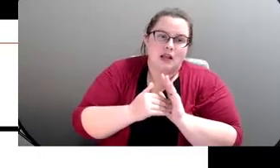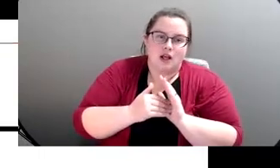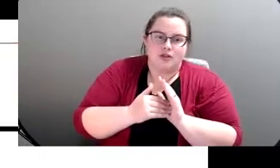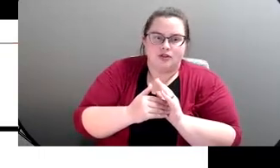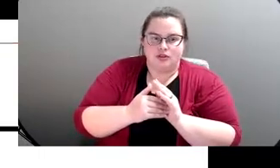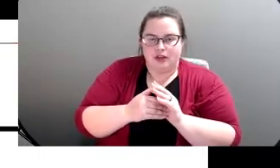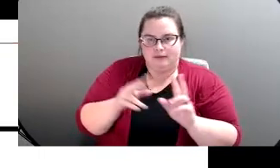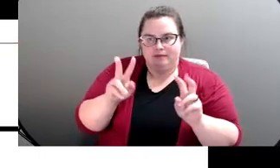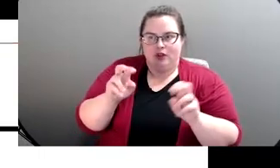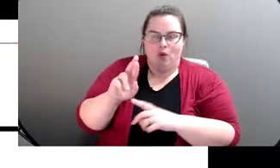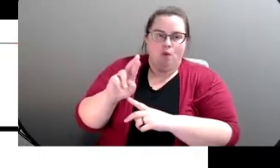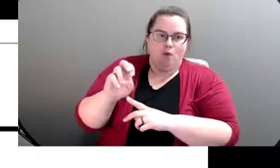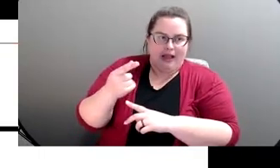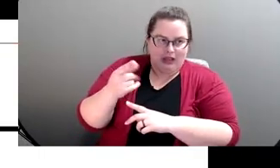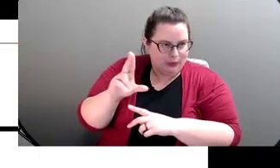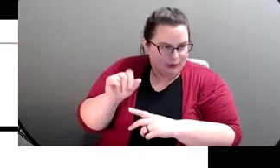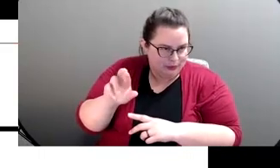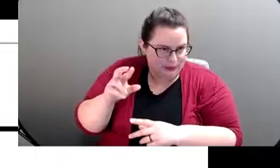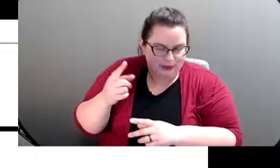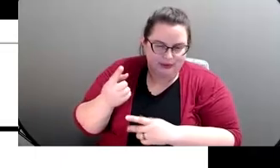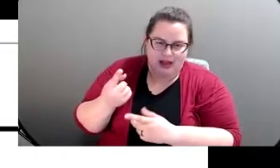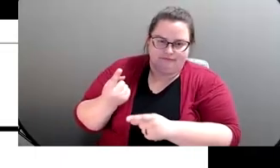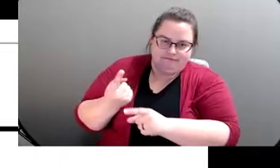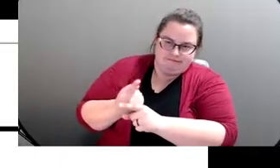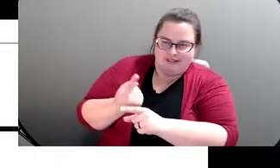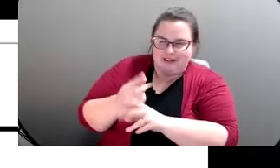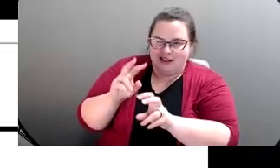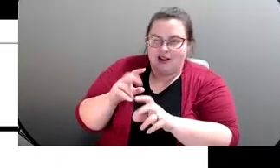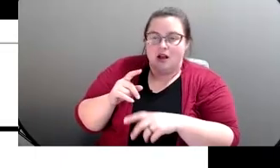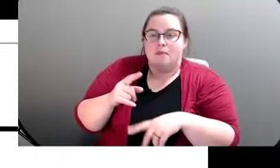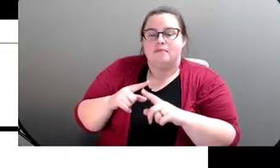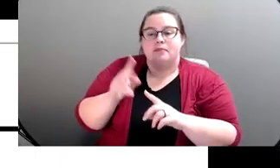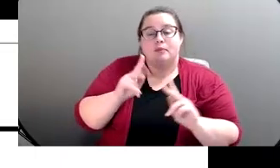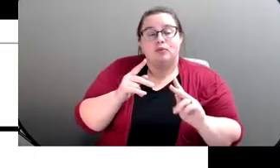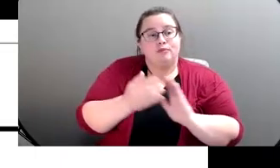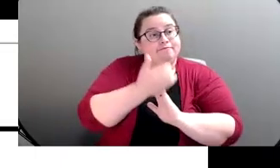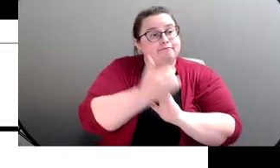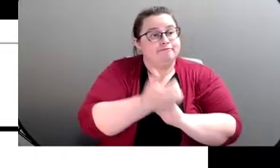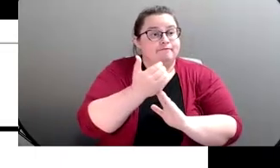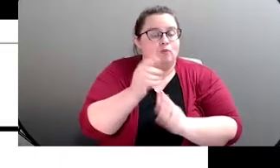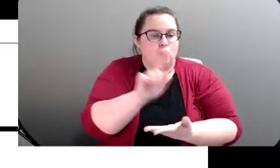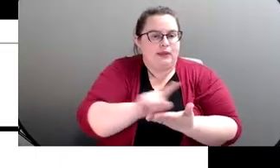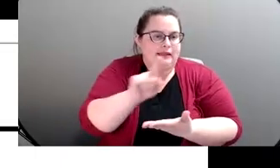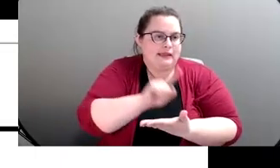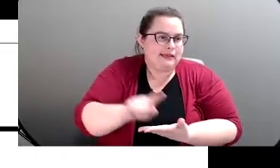is, you know, the default is weekly. Okay.